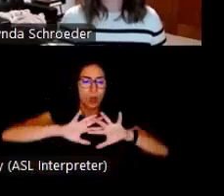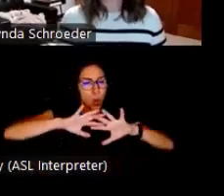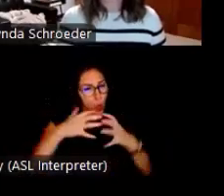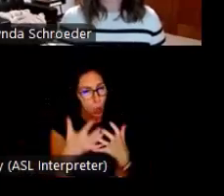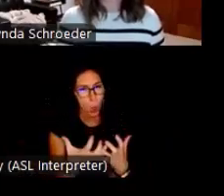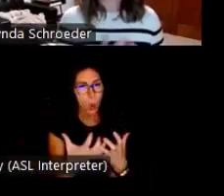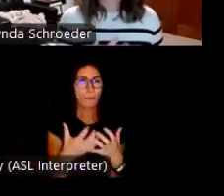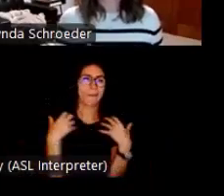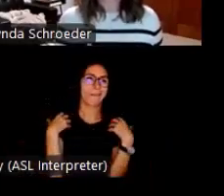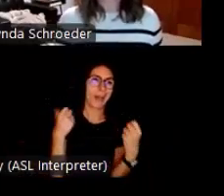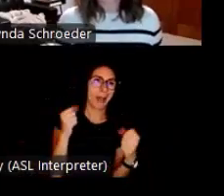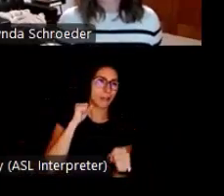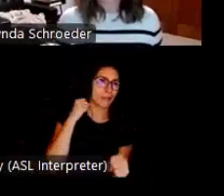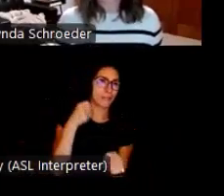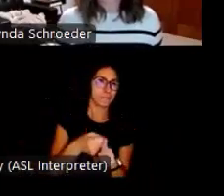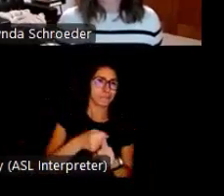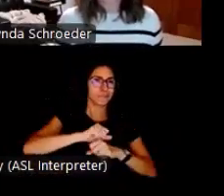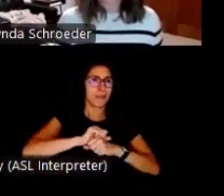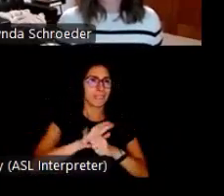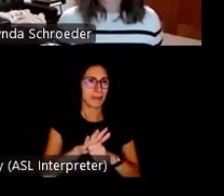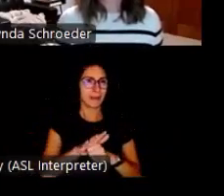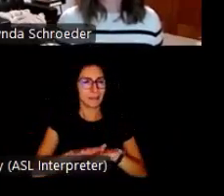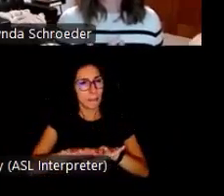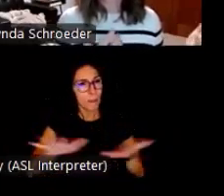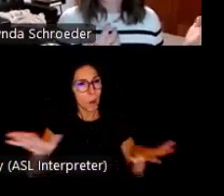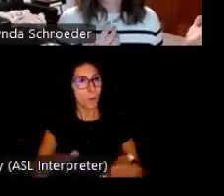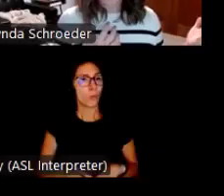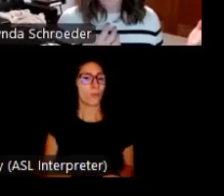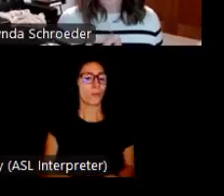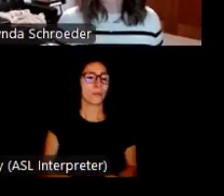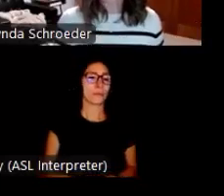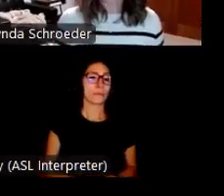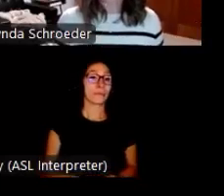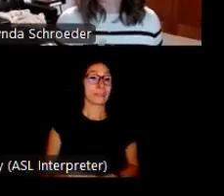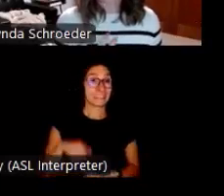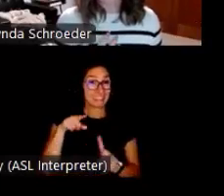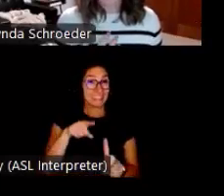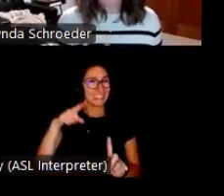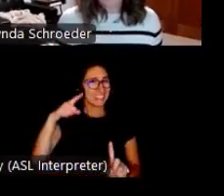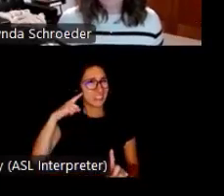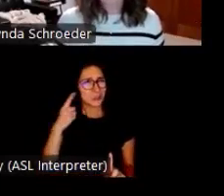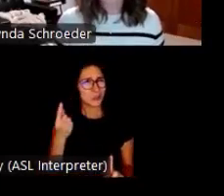used the research results, to create actual opportunities